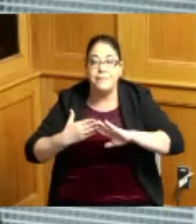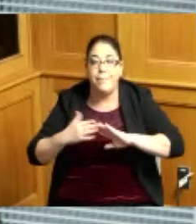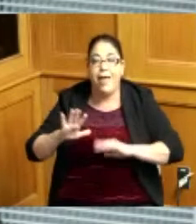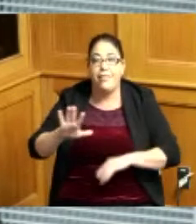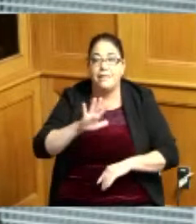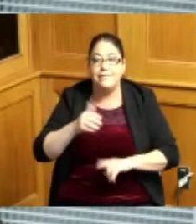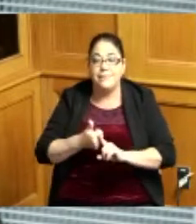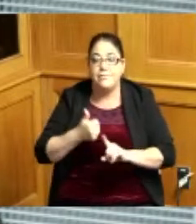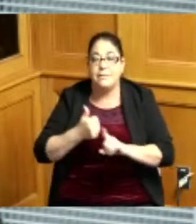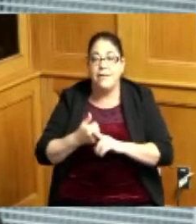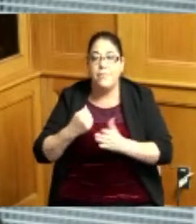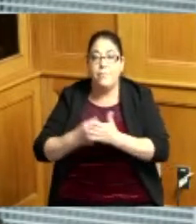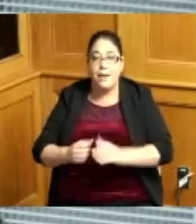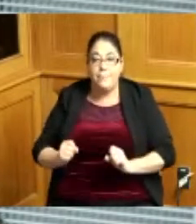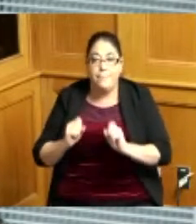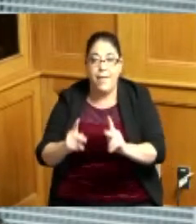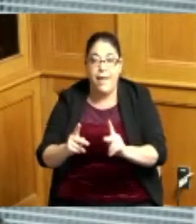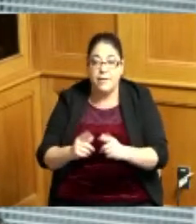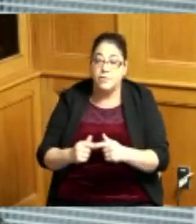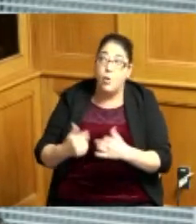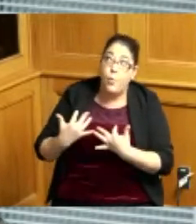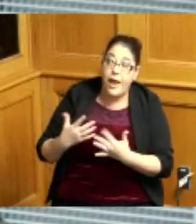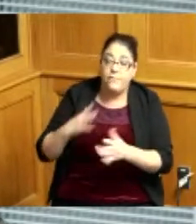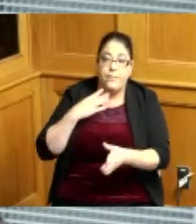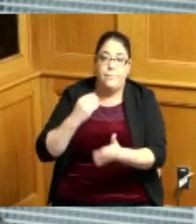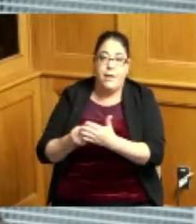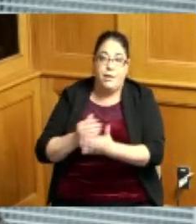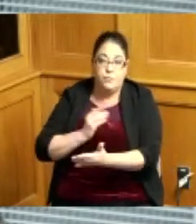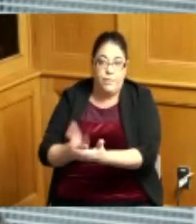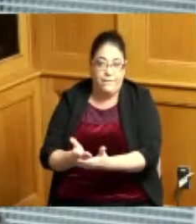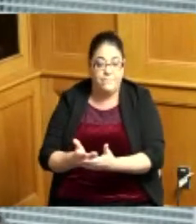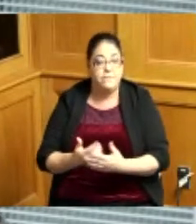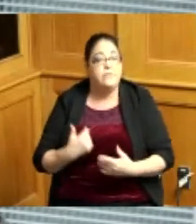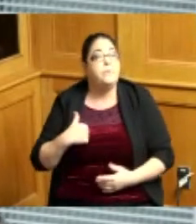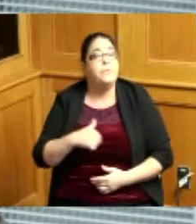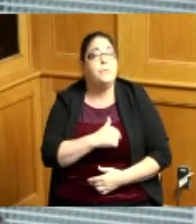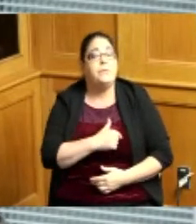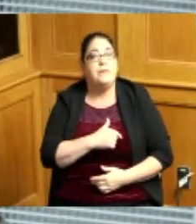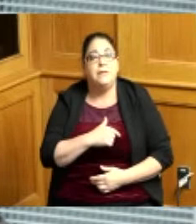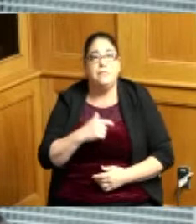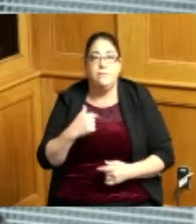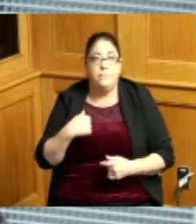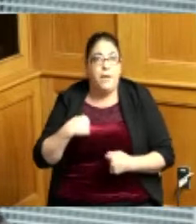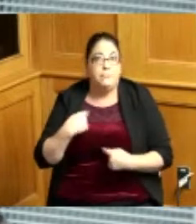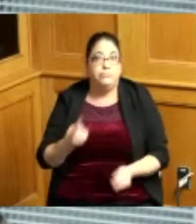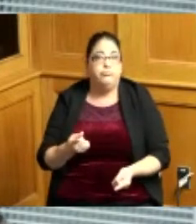going to be approved for that waiting for that to come down we have had really high levels of need